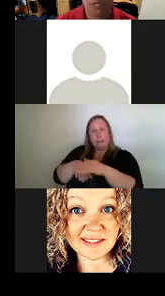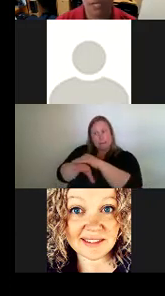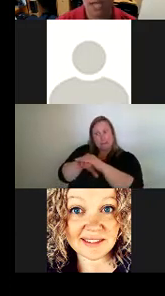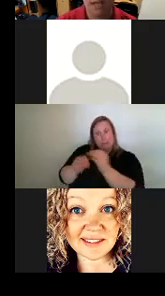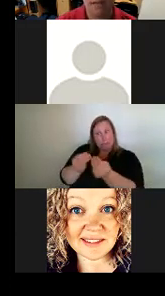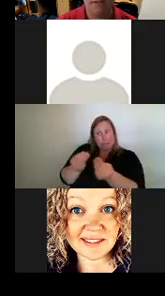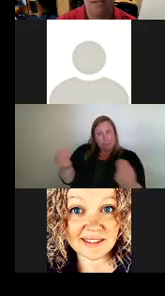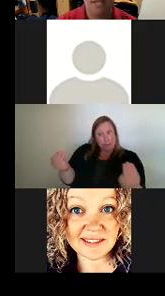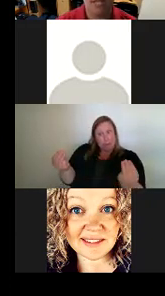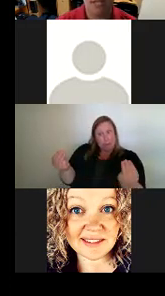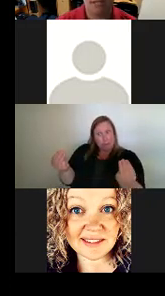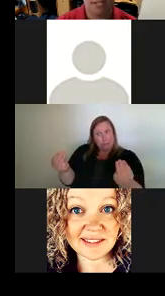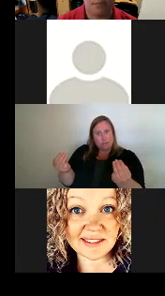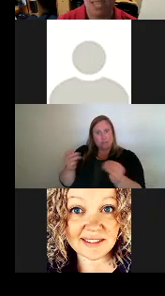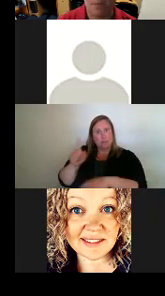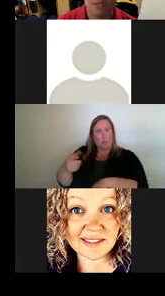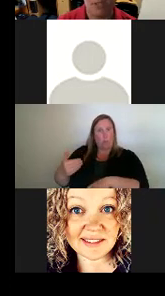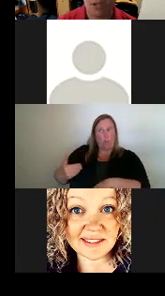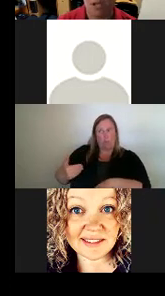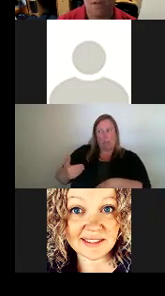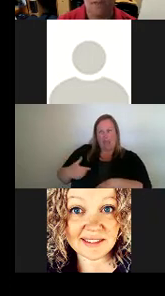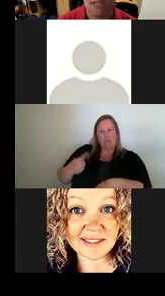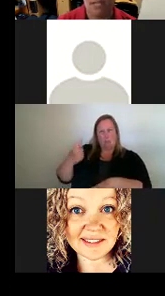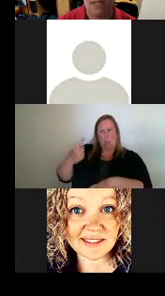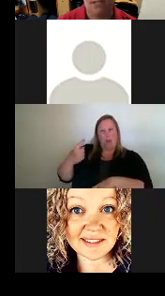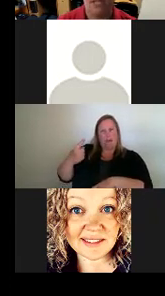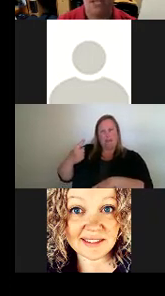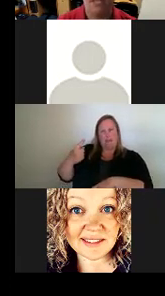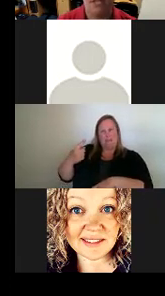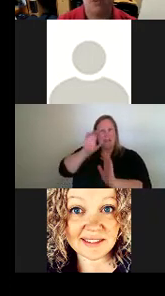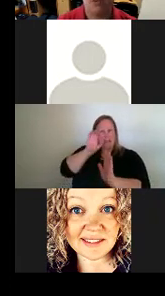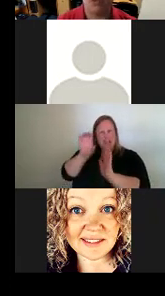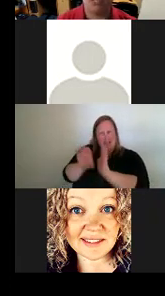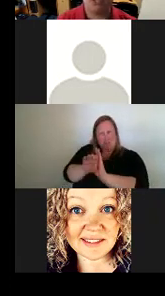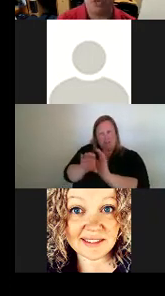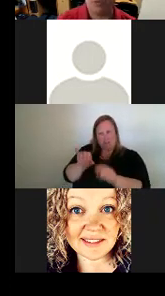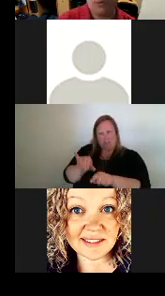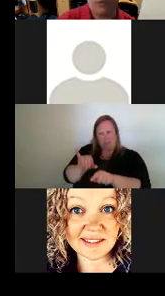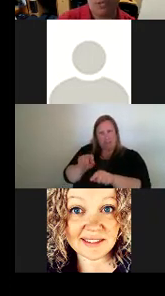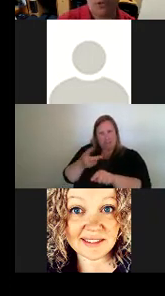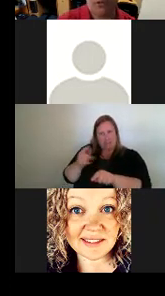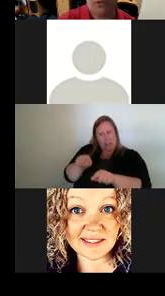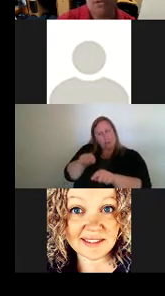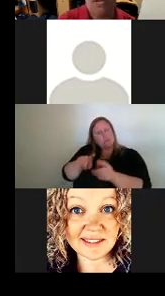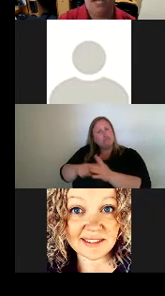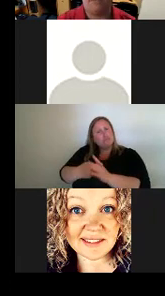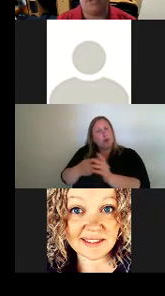ONLY HAVE AN INACCESSIBLE IMAGE OF THAT TEXT, THEN YOU COULD CERTAINLY START WITH OCR AND THEN MAKE SURE YOU ARE